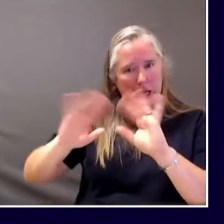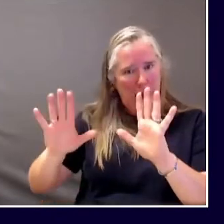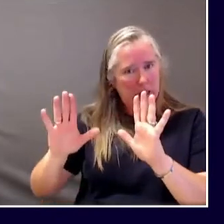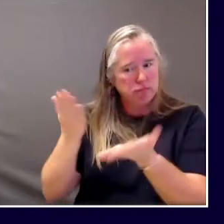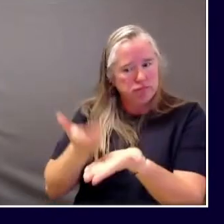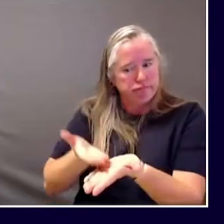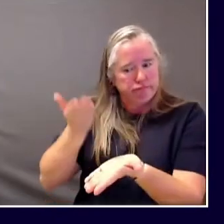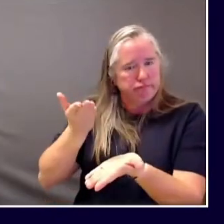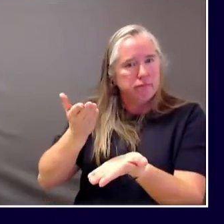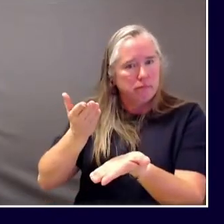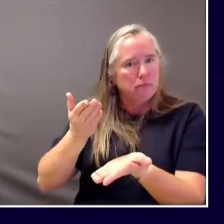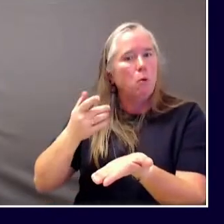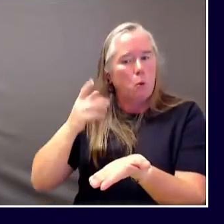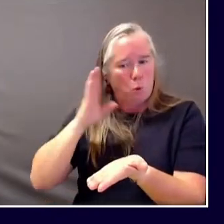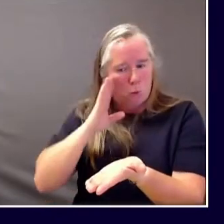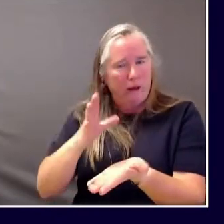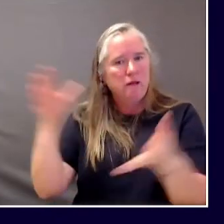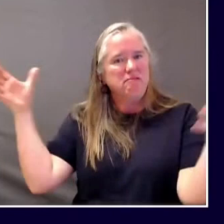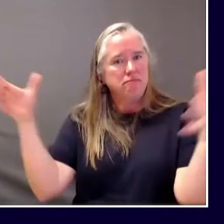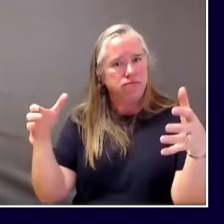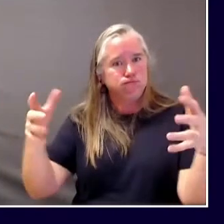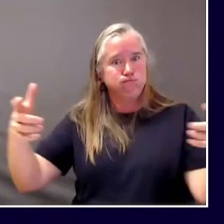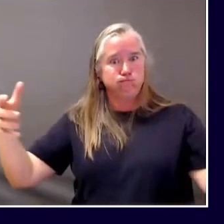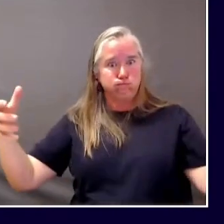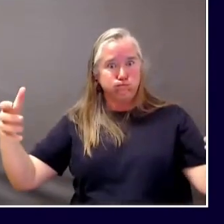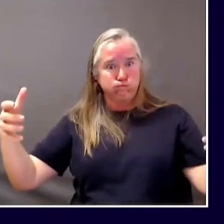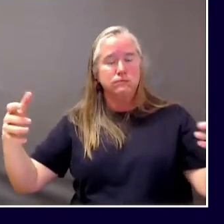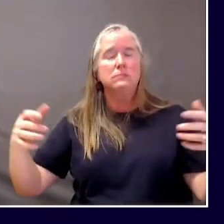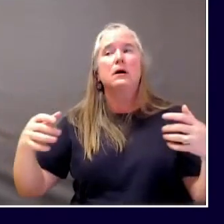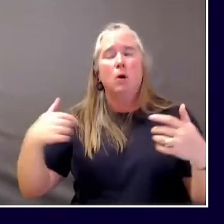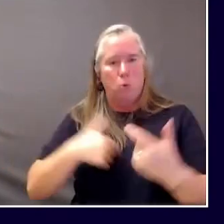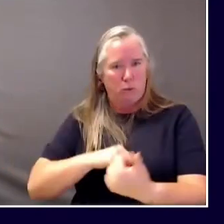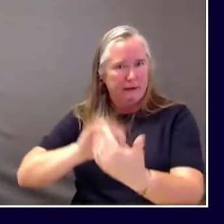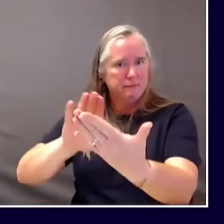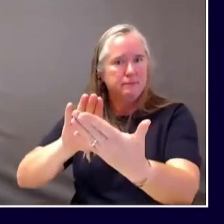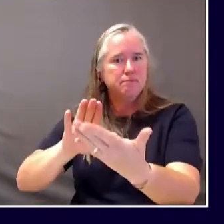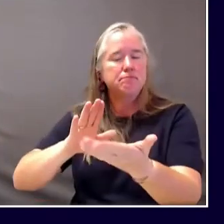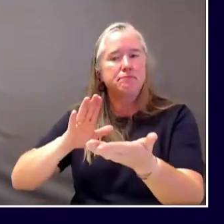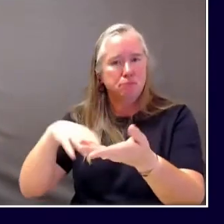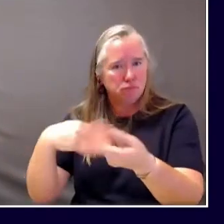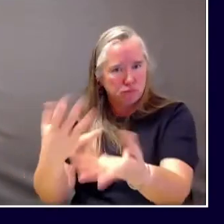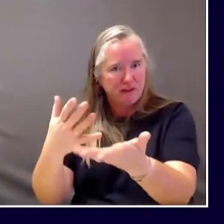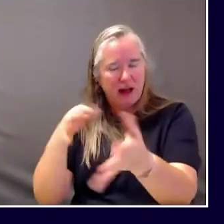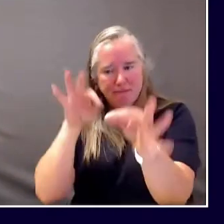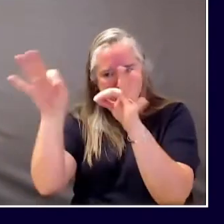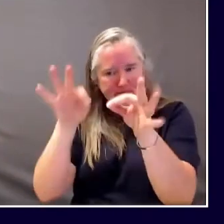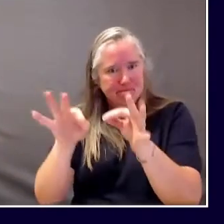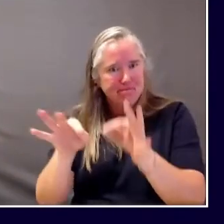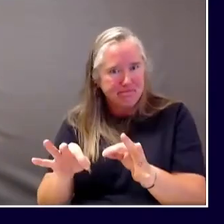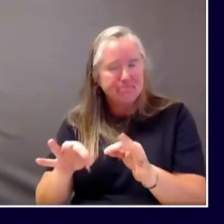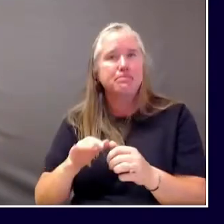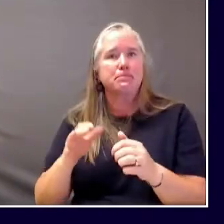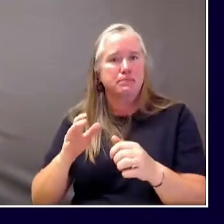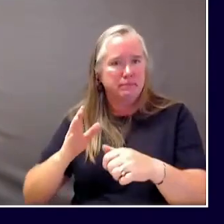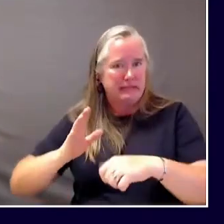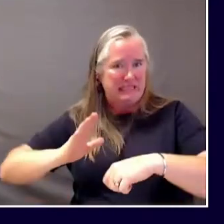that there will be a gathering this large we do this with all